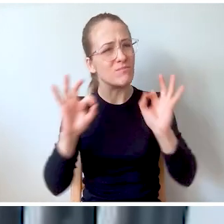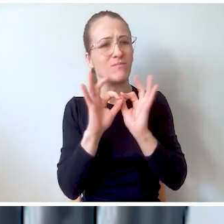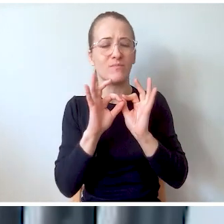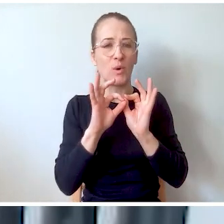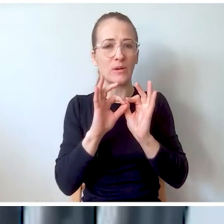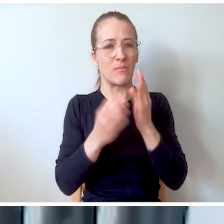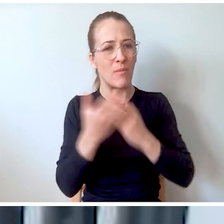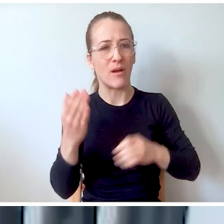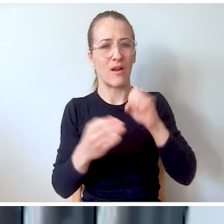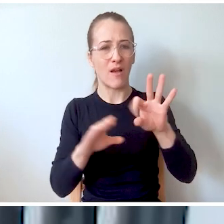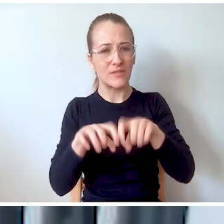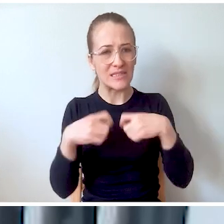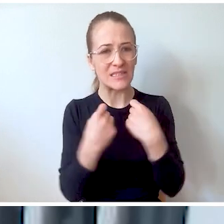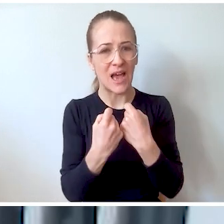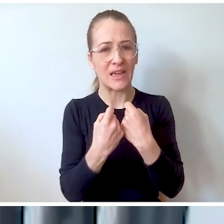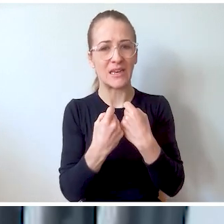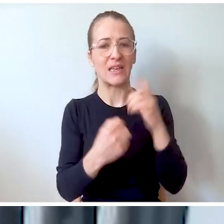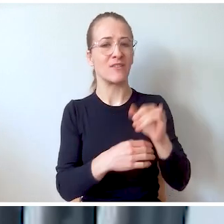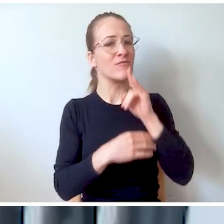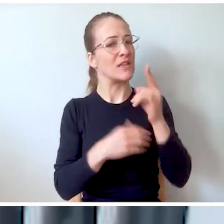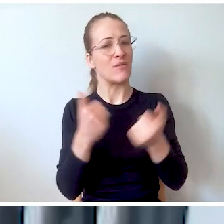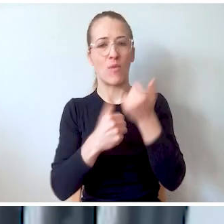That was what was truly most important to me at the time.